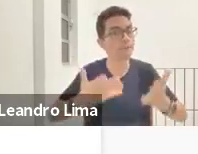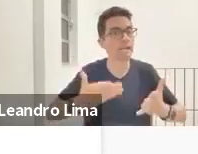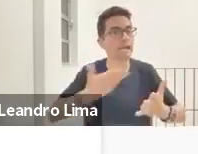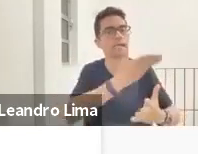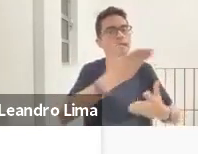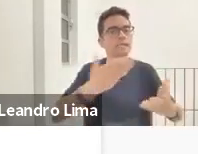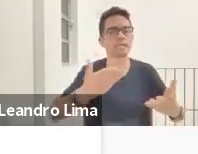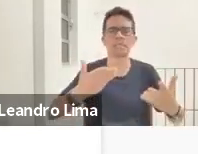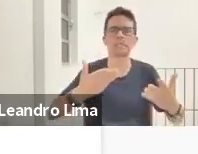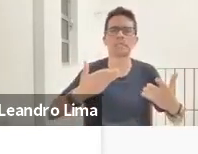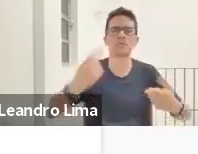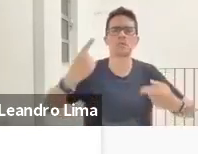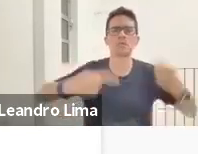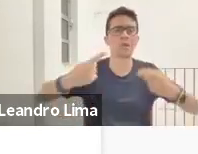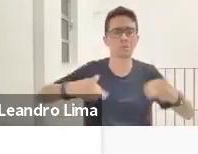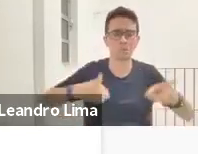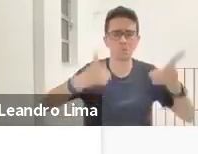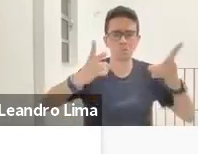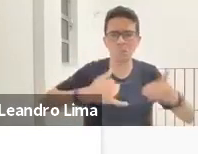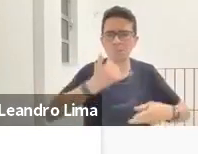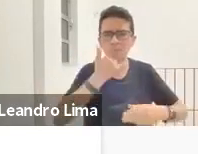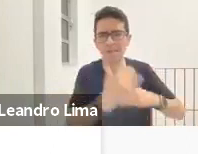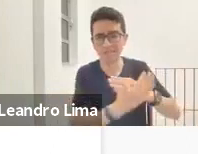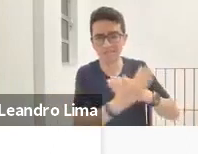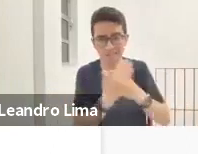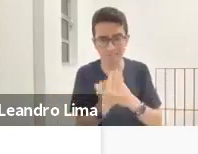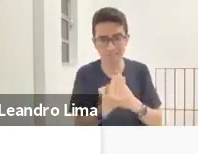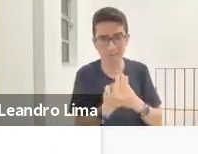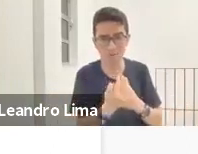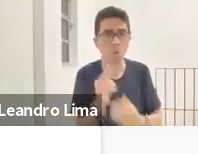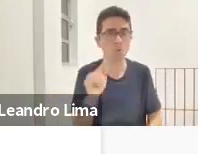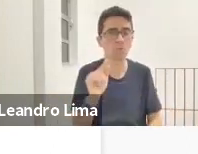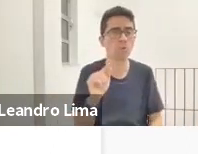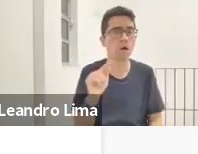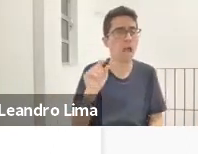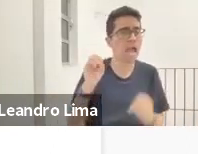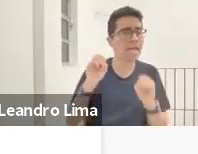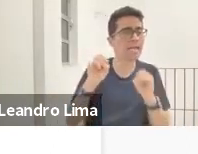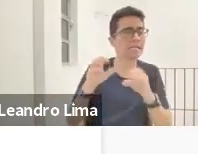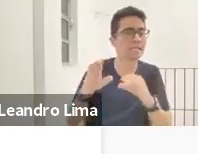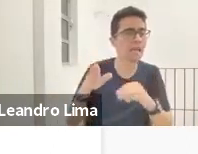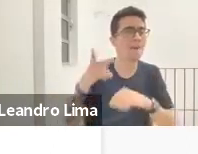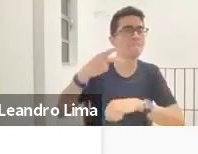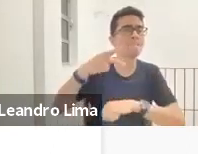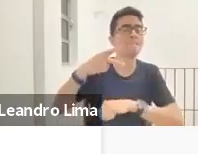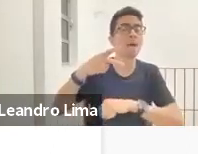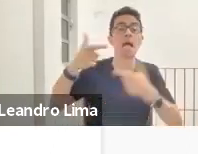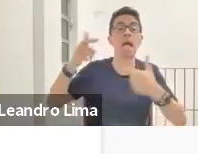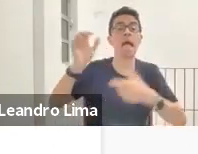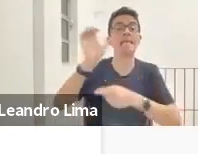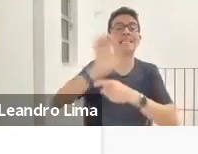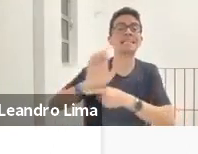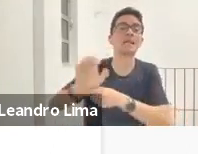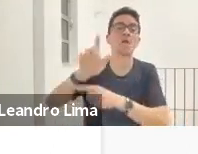you. you are you speaking of education in Georgia or Brazil. in Jr Okay, so and that's Mats